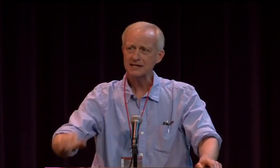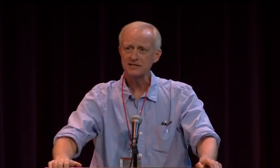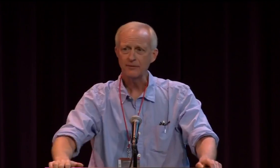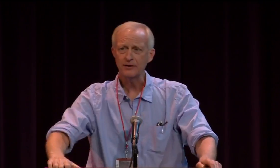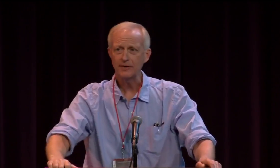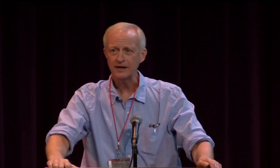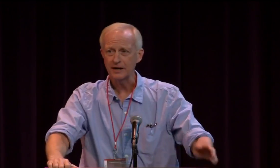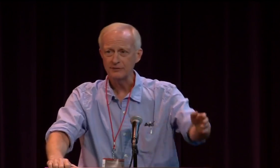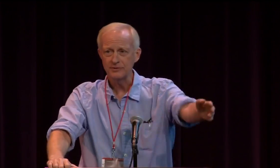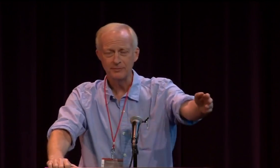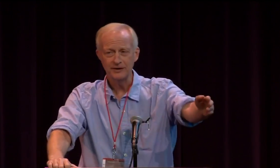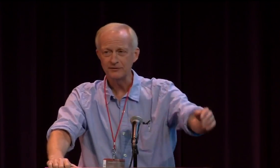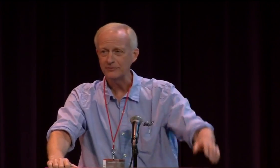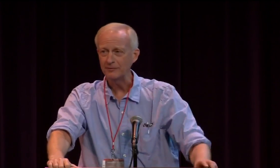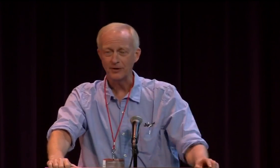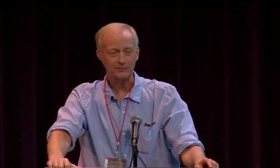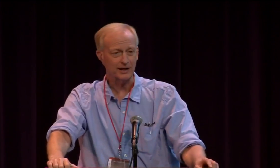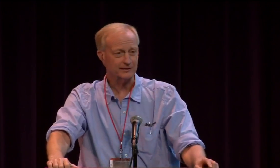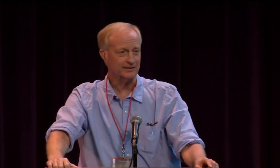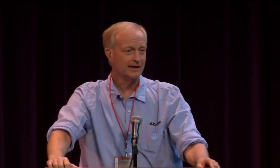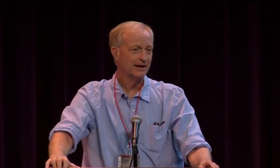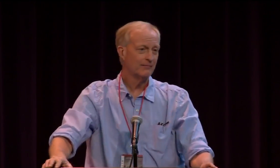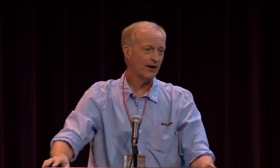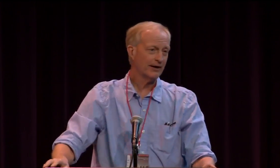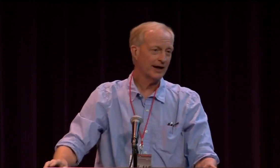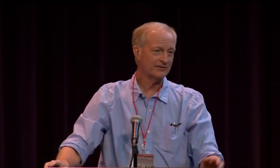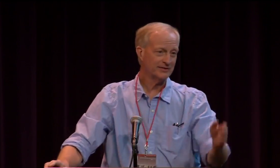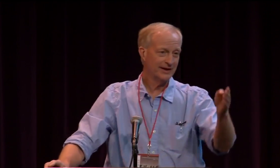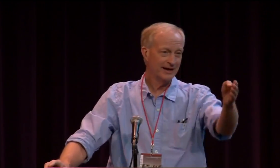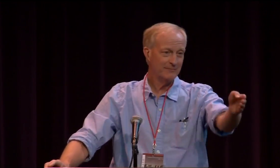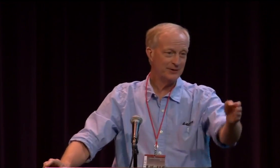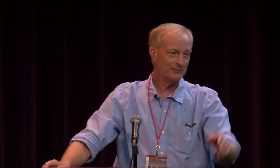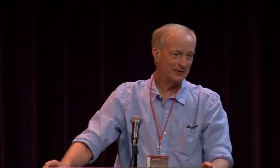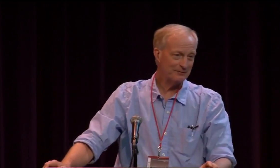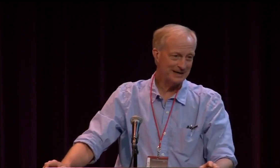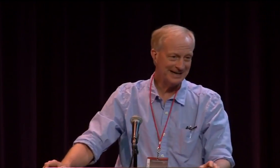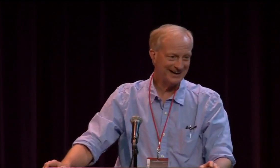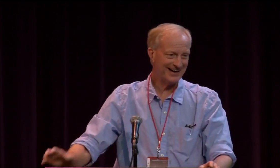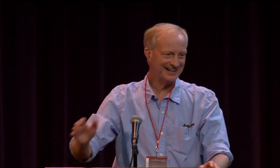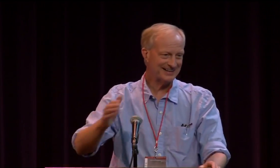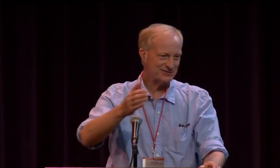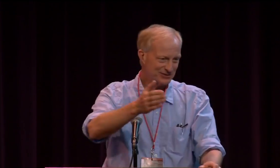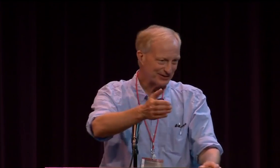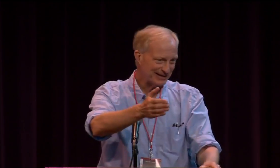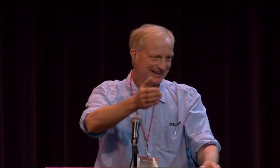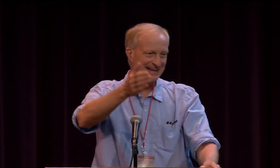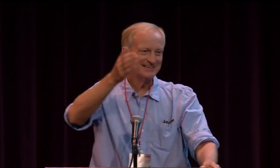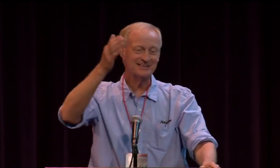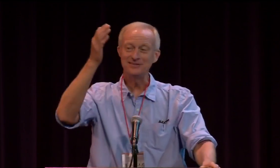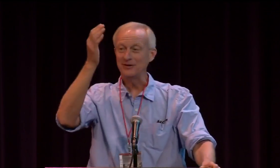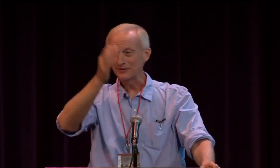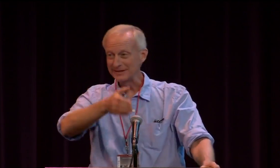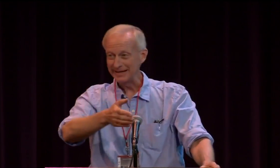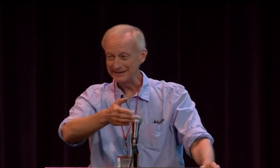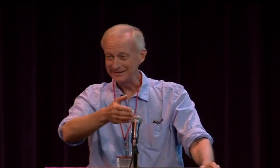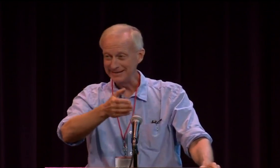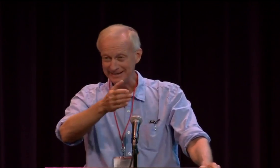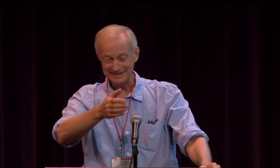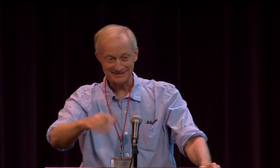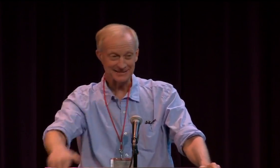AND LASTLY I WANT TO RECOGNIZE MY GOOD FRIEND MARK PLOTKIN. MARK HAS BEEN WITH ME ON THIS JOURNEY SINCE THE EARLY 1980s